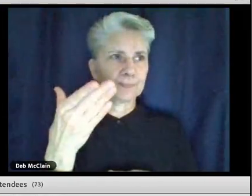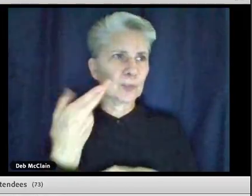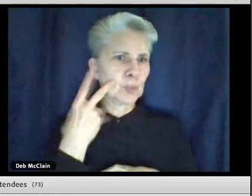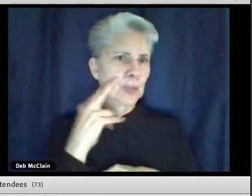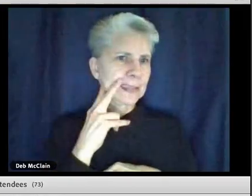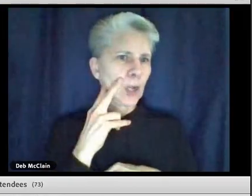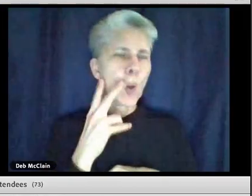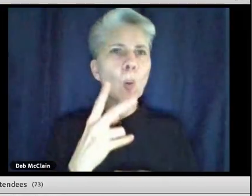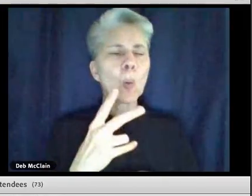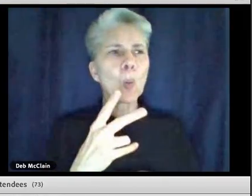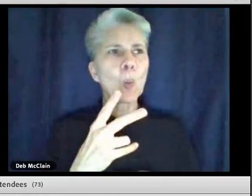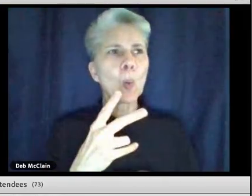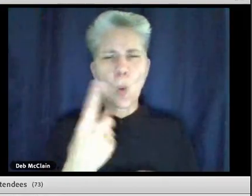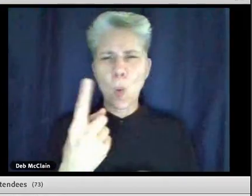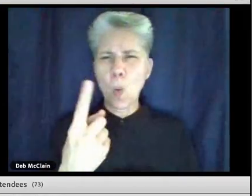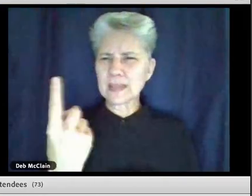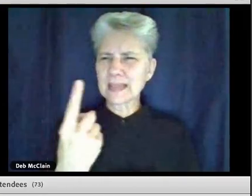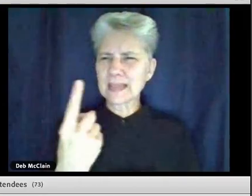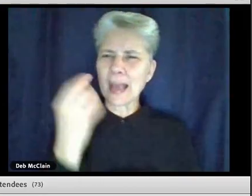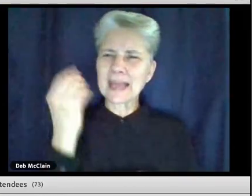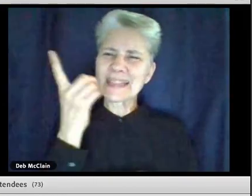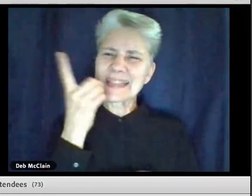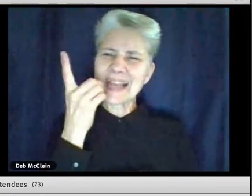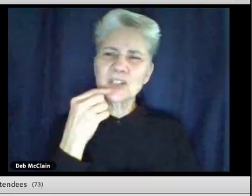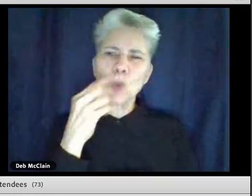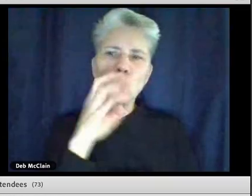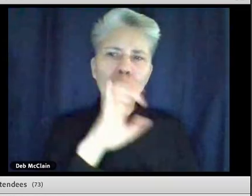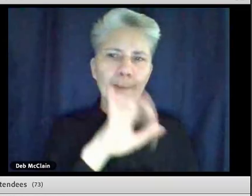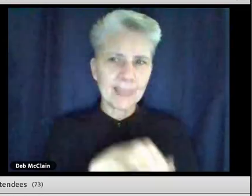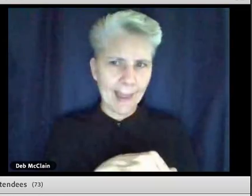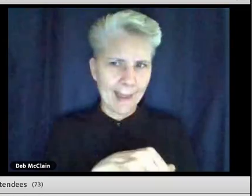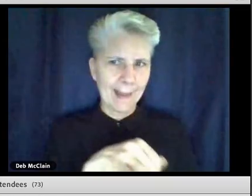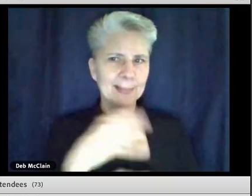and when I did this presentation a couple days ago,